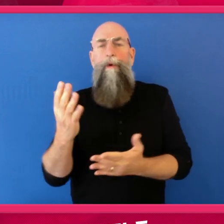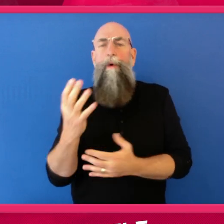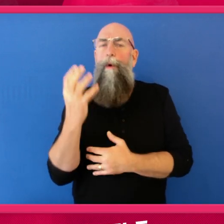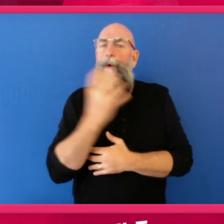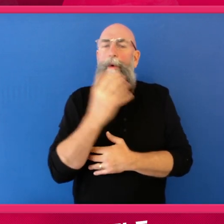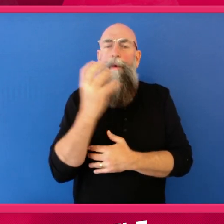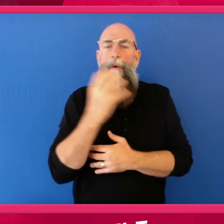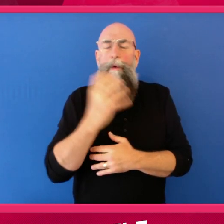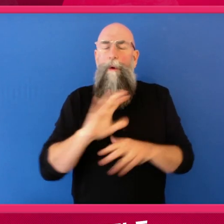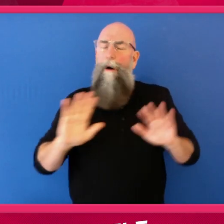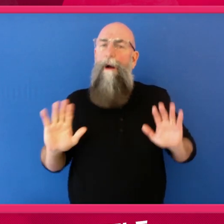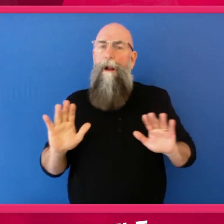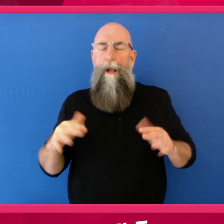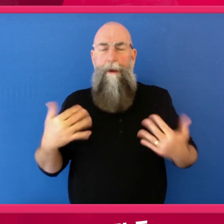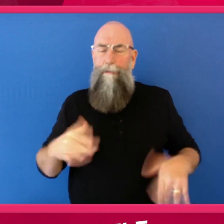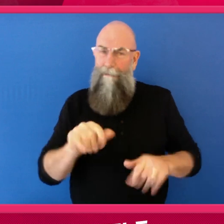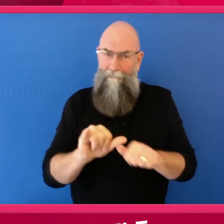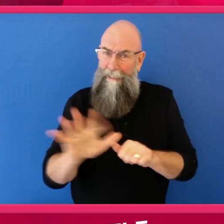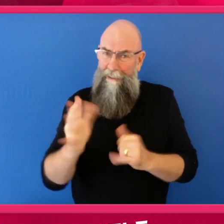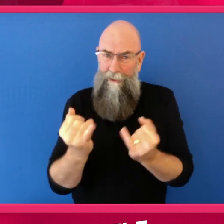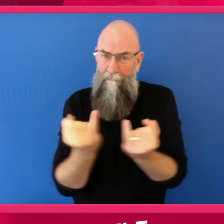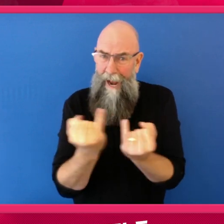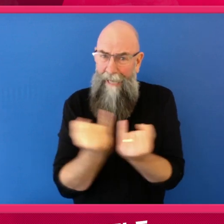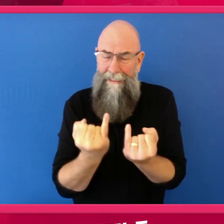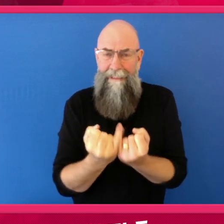um, yeah, it was a cracking race. Kurt Fearnley: What's the response from the